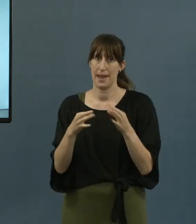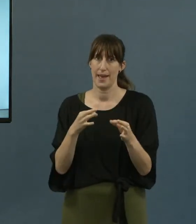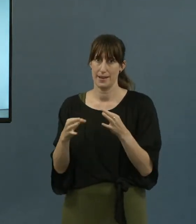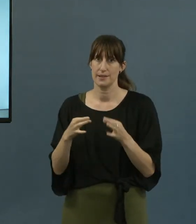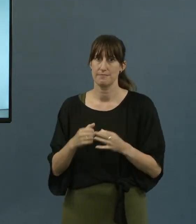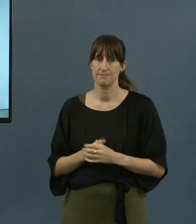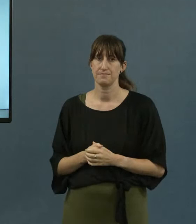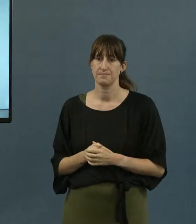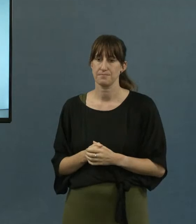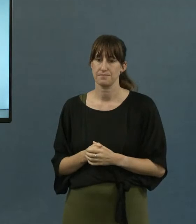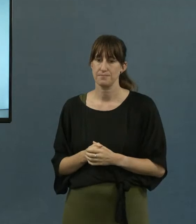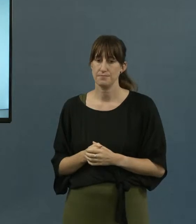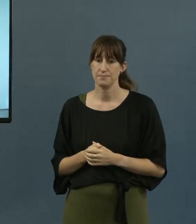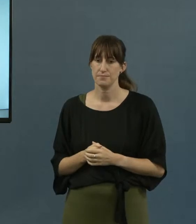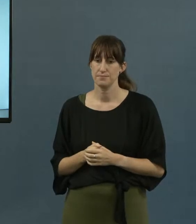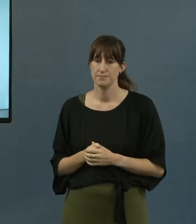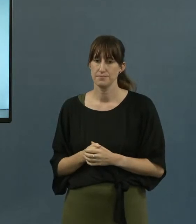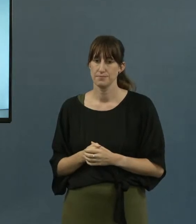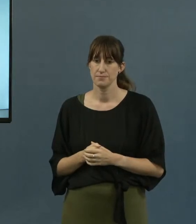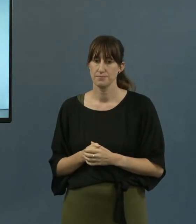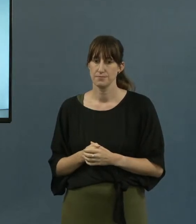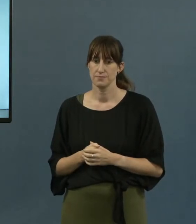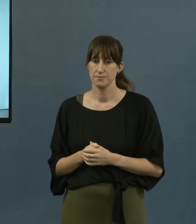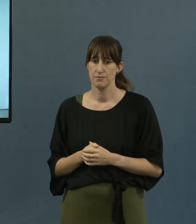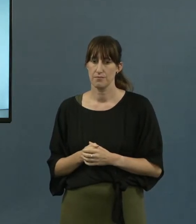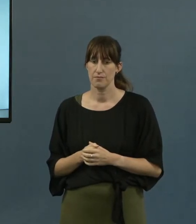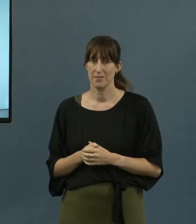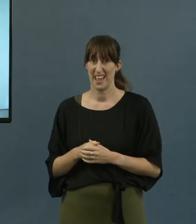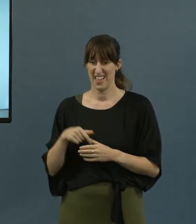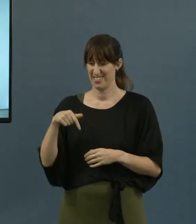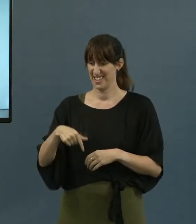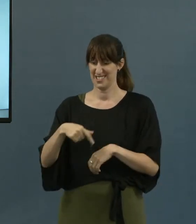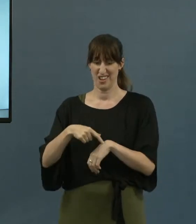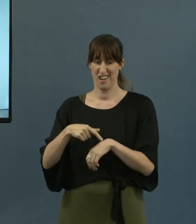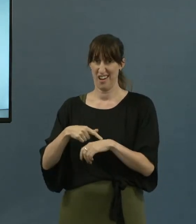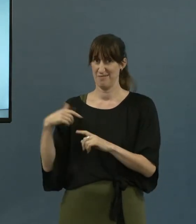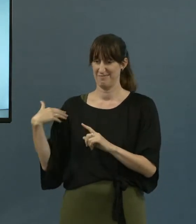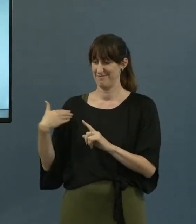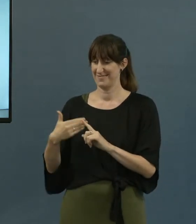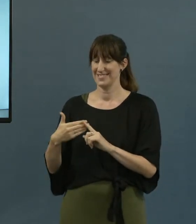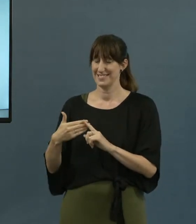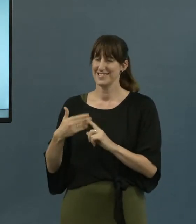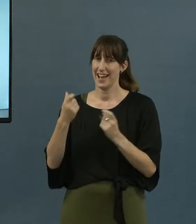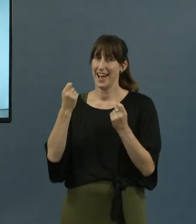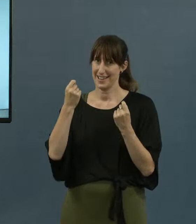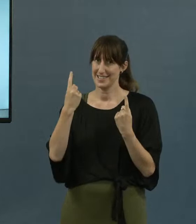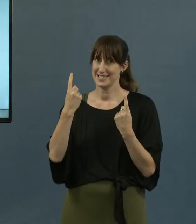understand, particularly after the time that we're going through, that it is really